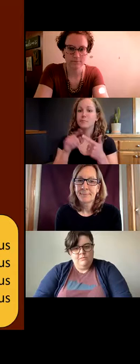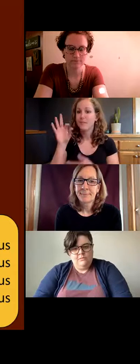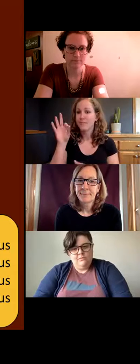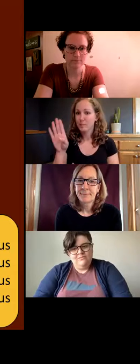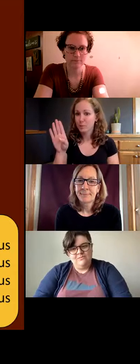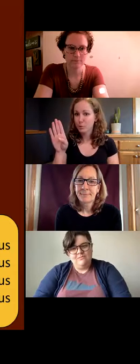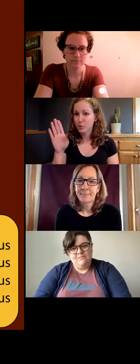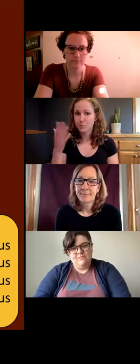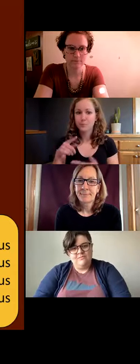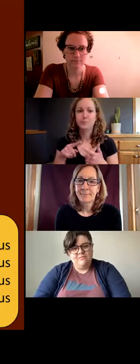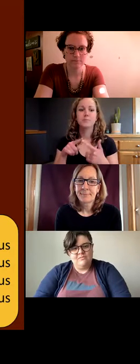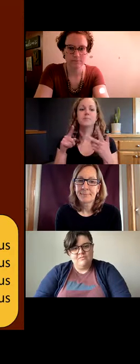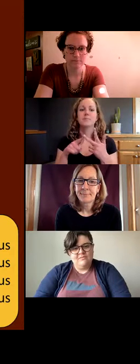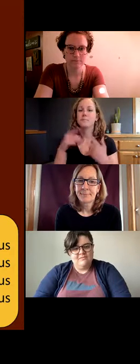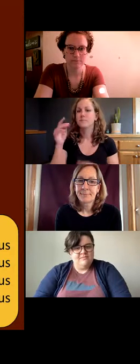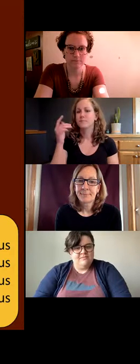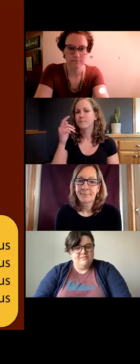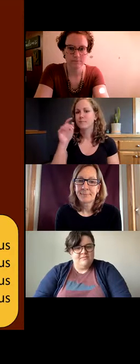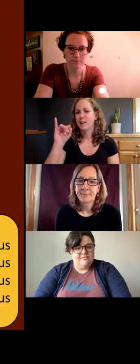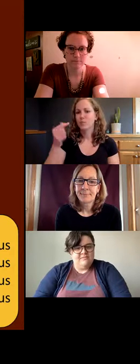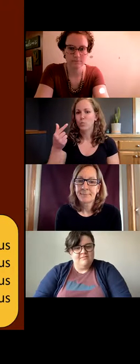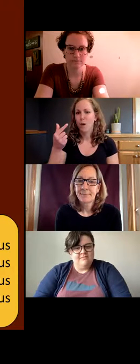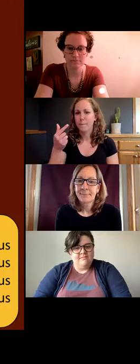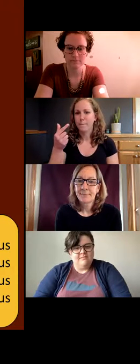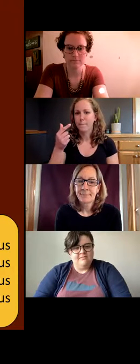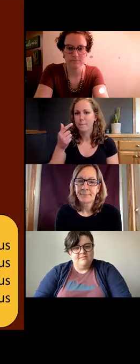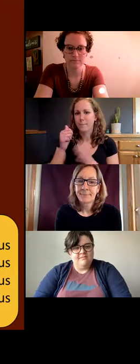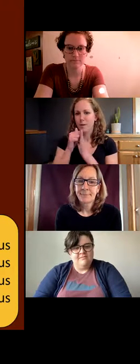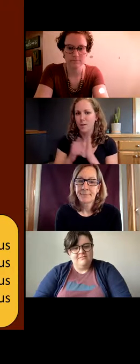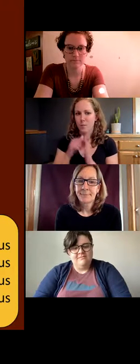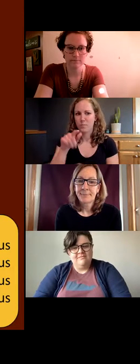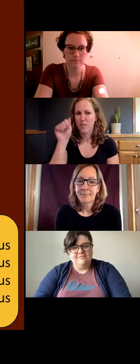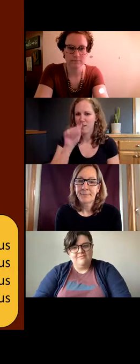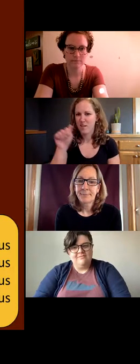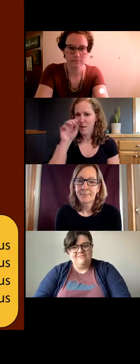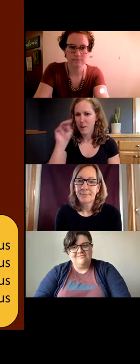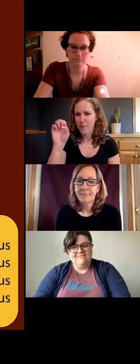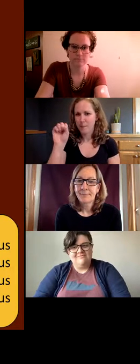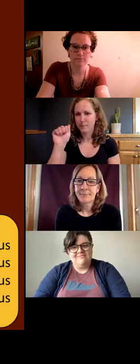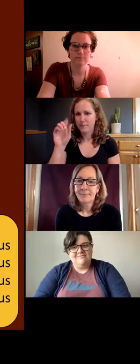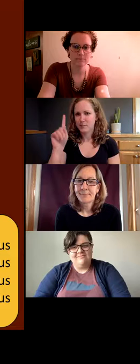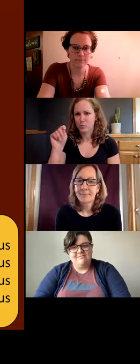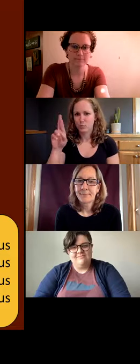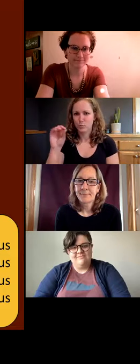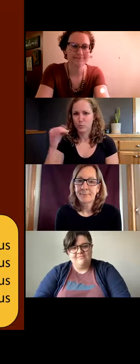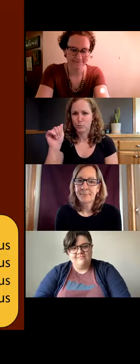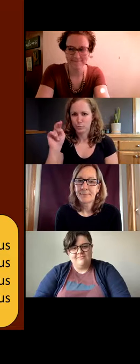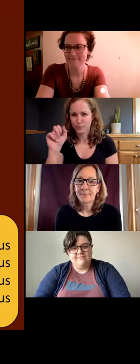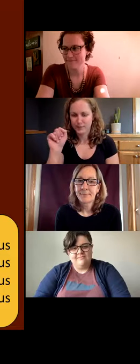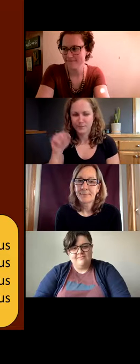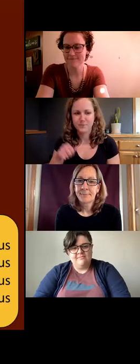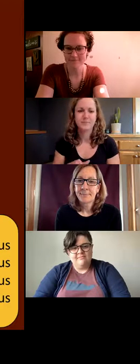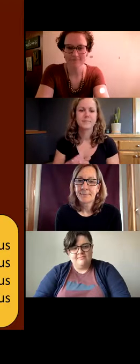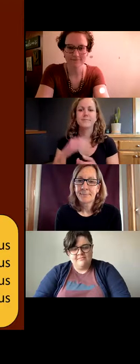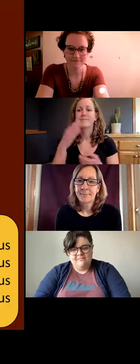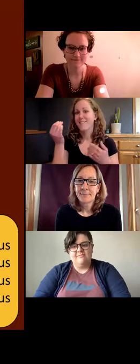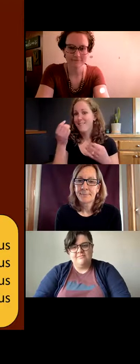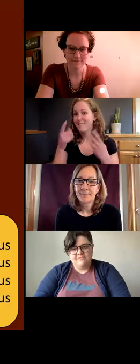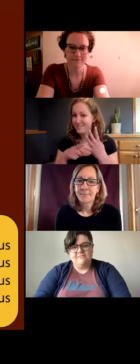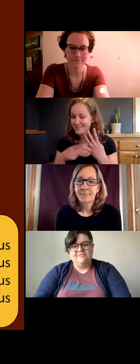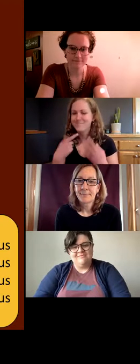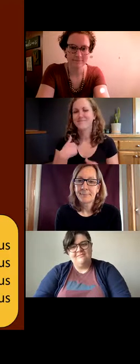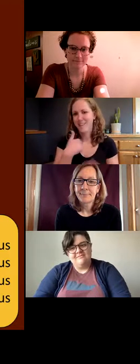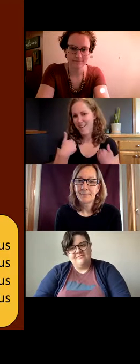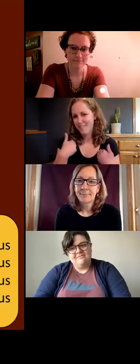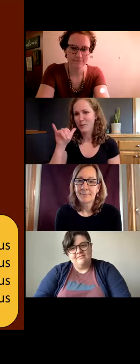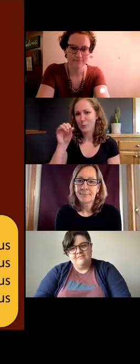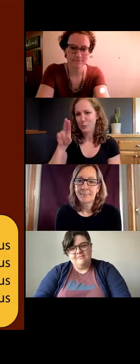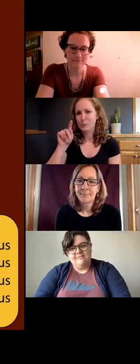items on our campus. We have Facebook as well as Instagram, and that is @MSADTrojans, and then we